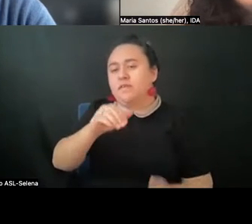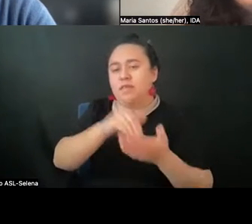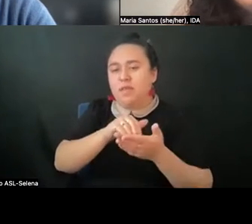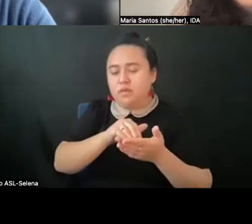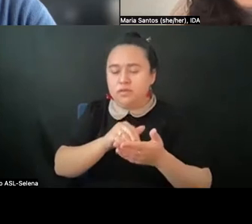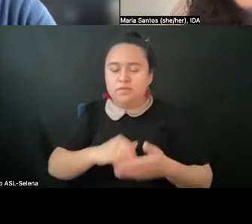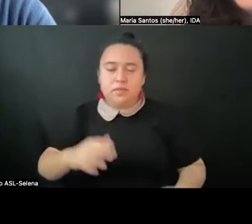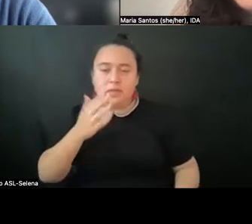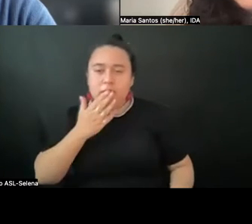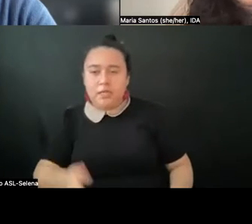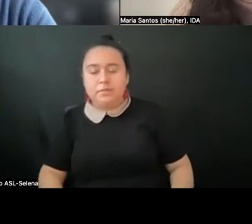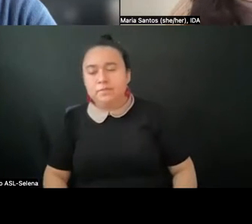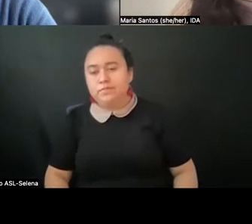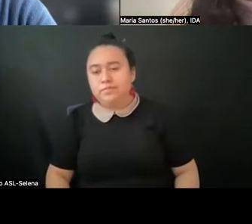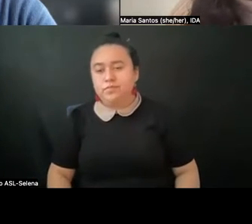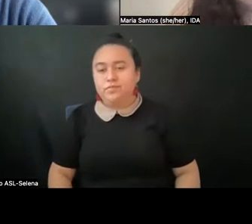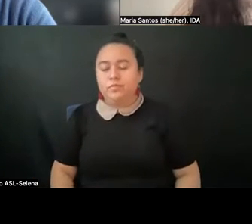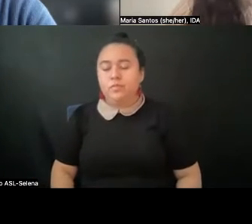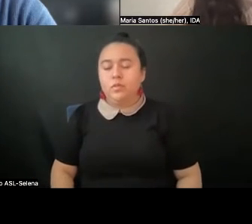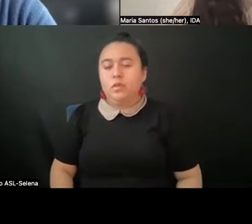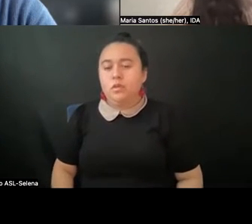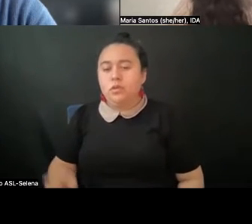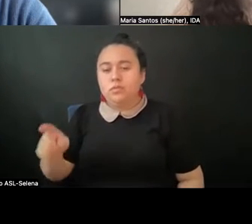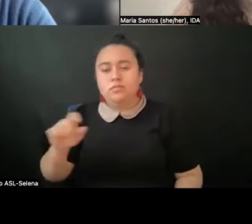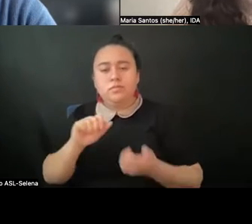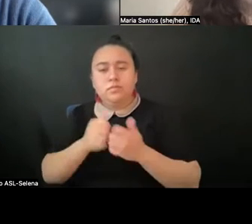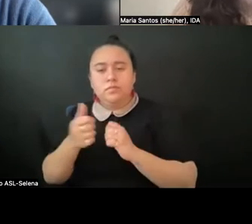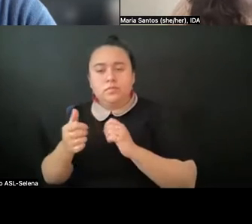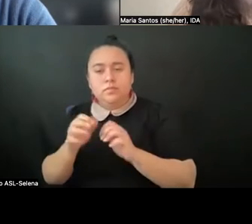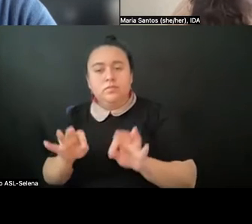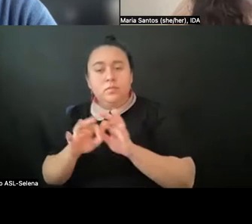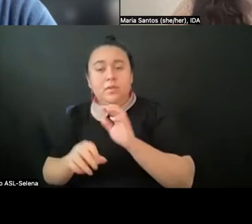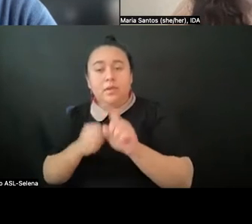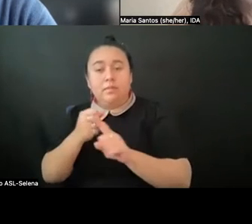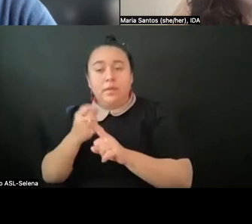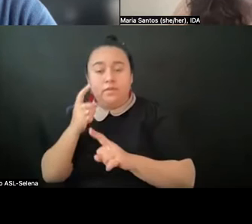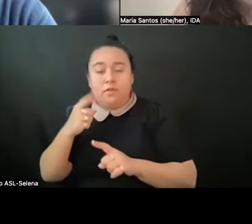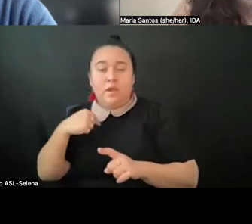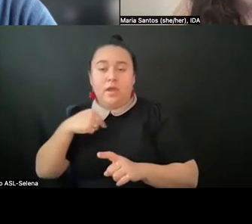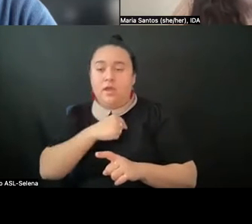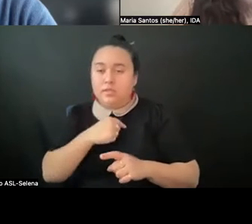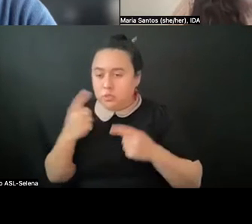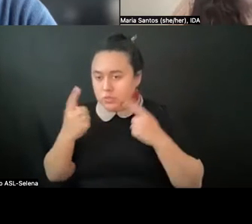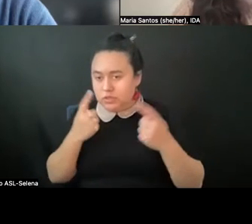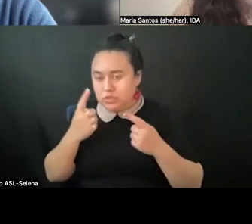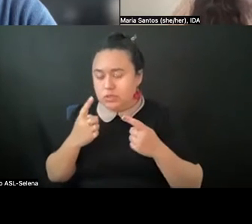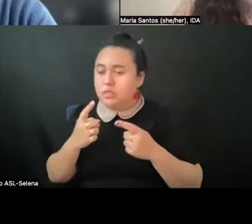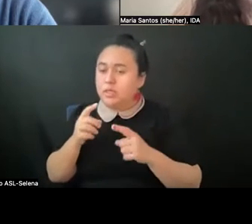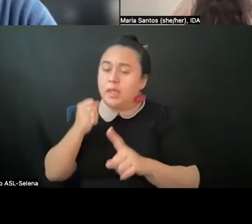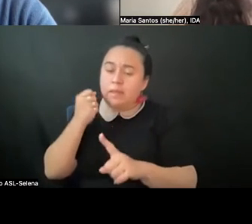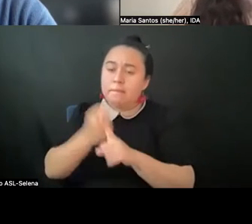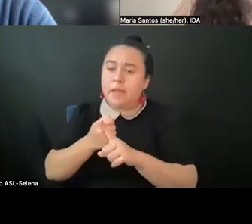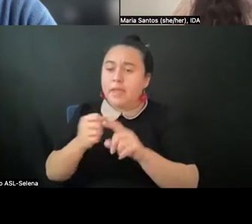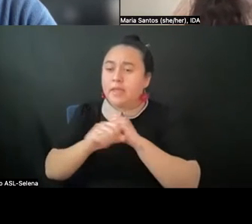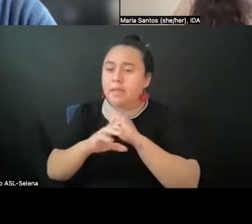How important is impact in our consideration, including impact circumstances that are co-occurring